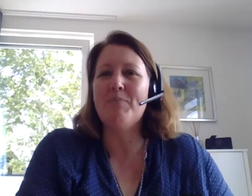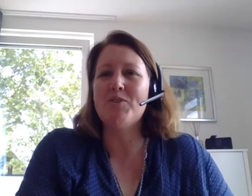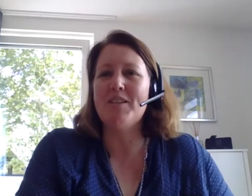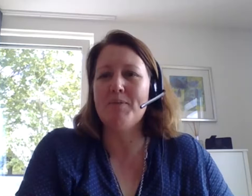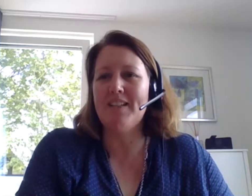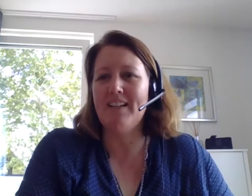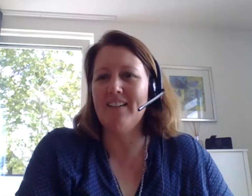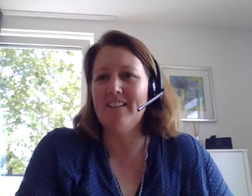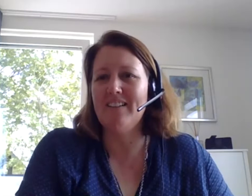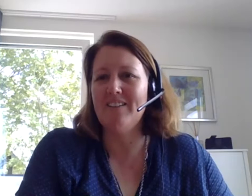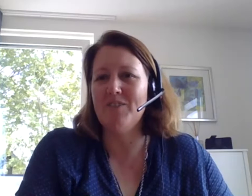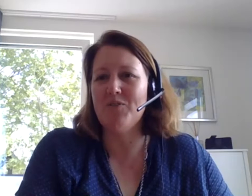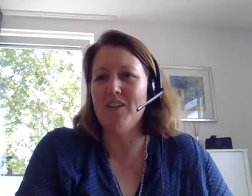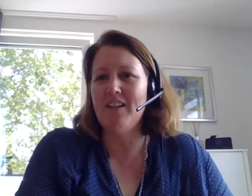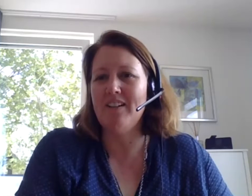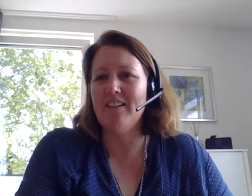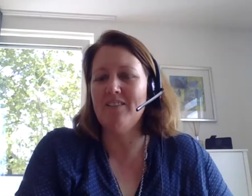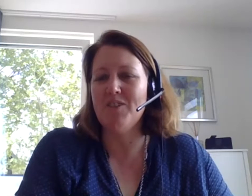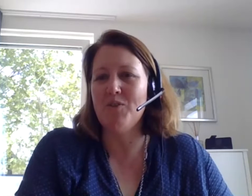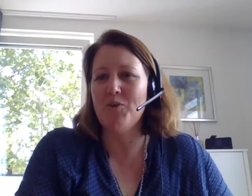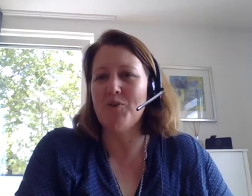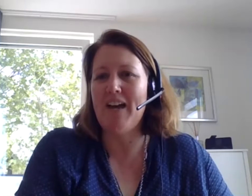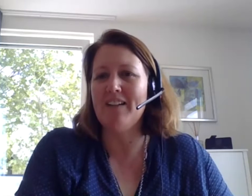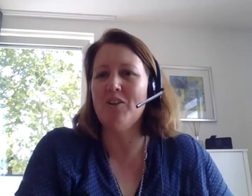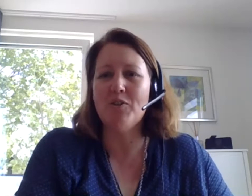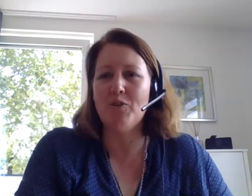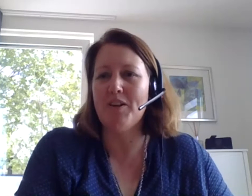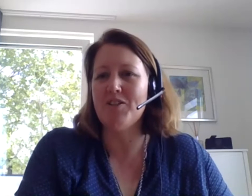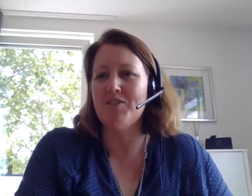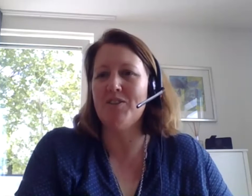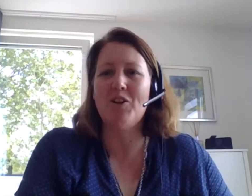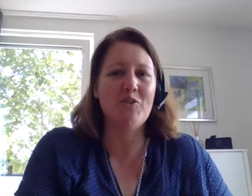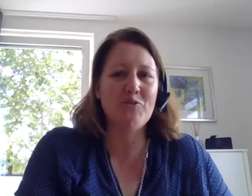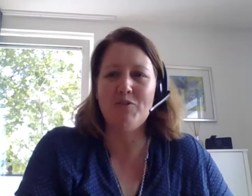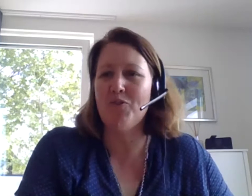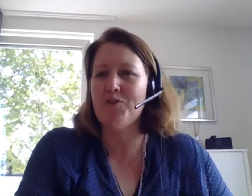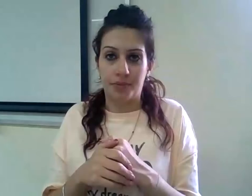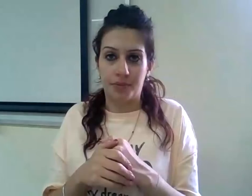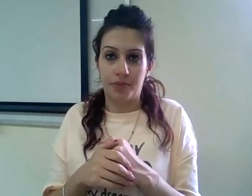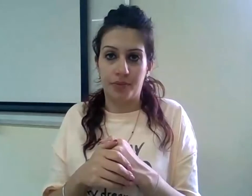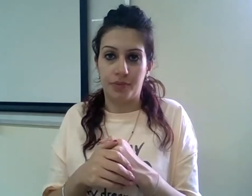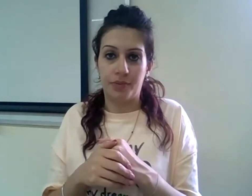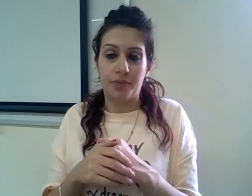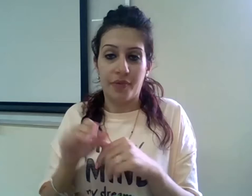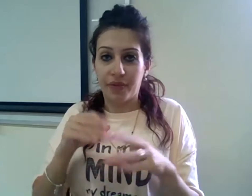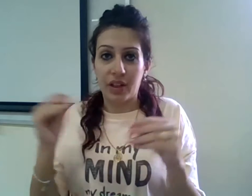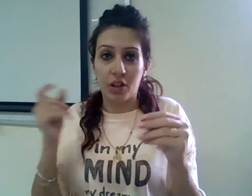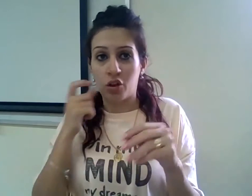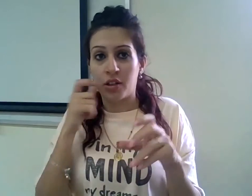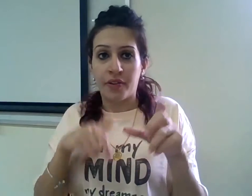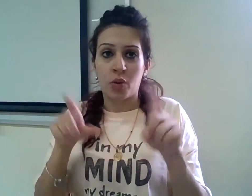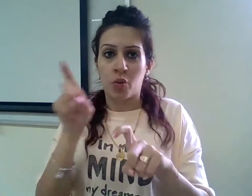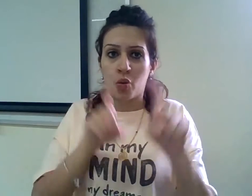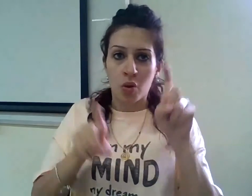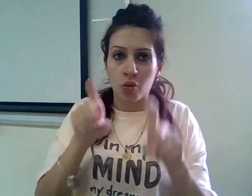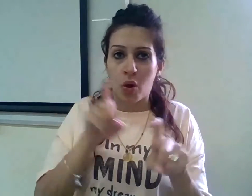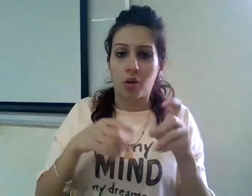That was something which we which we also had a lot of questions, a lot of diverse discussion in the last webinars.